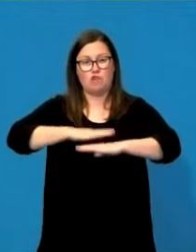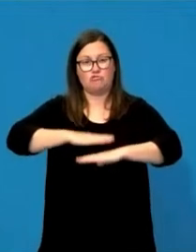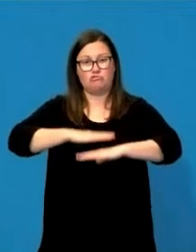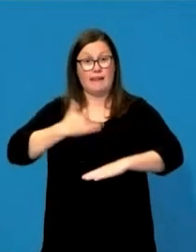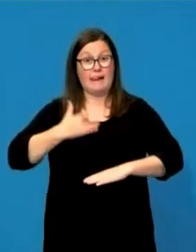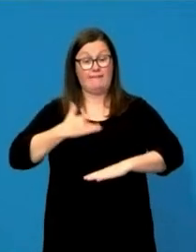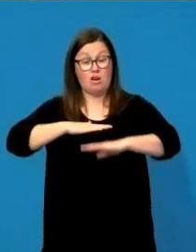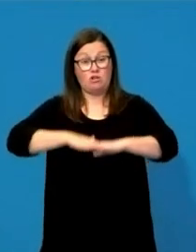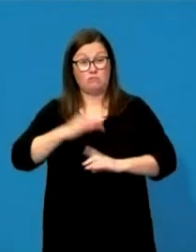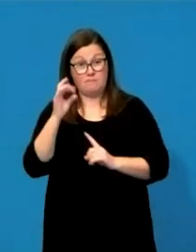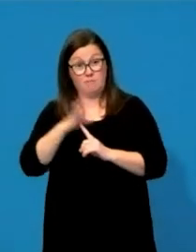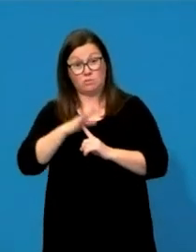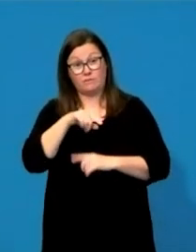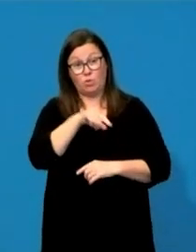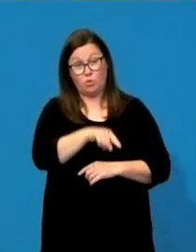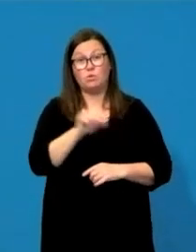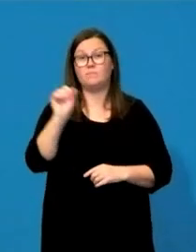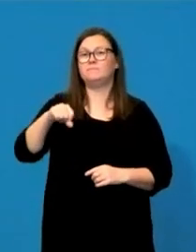For me, my partner and my kids.